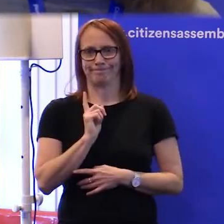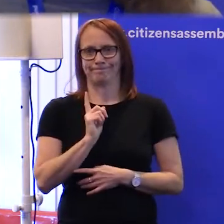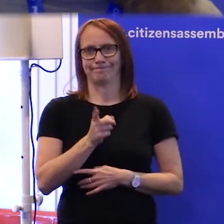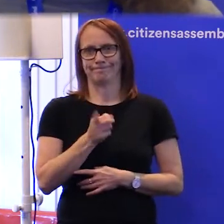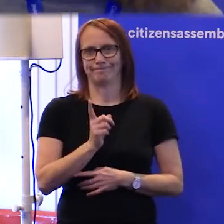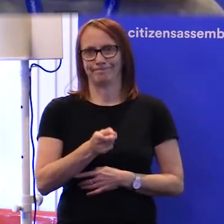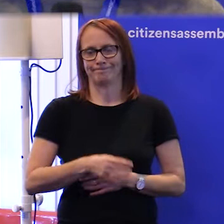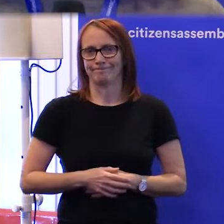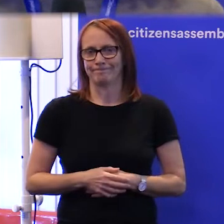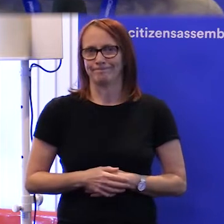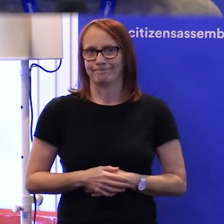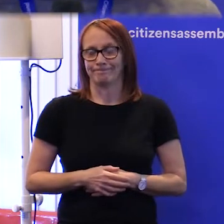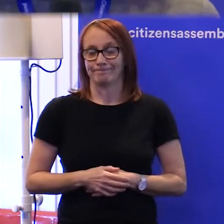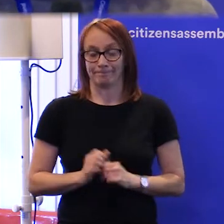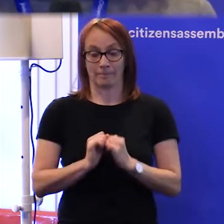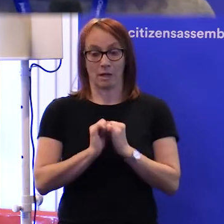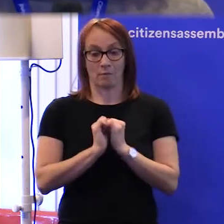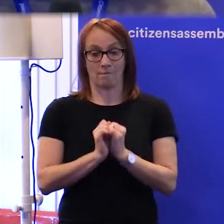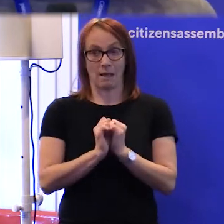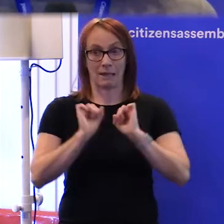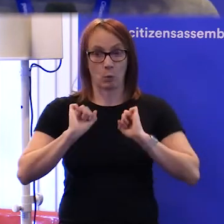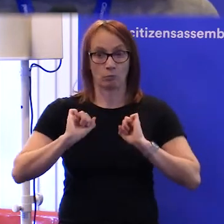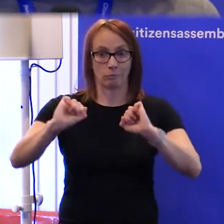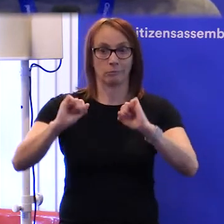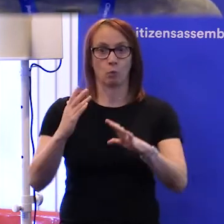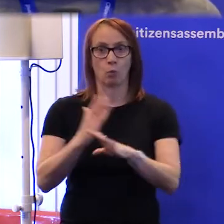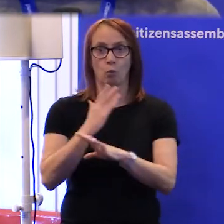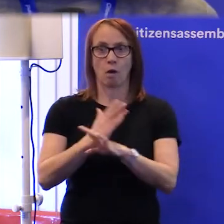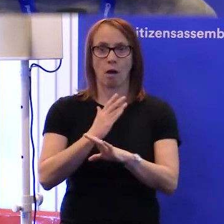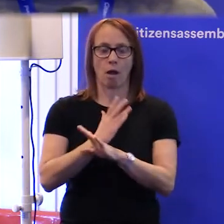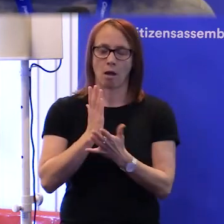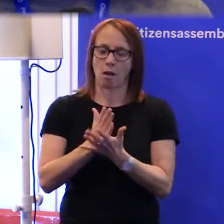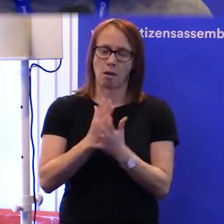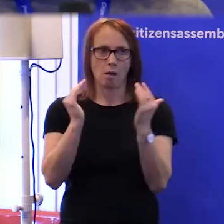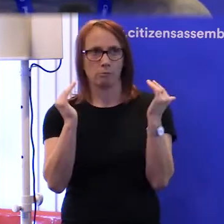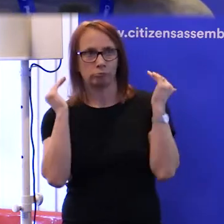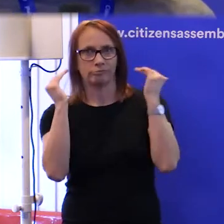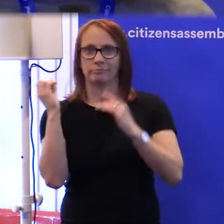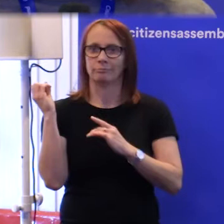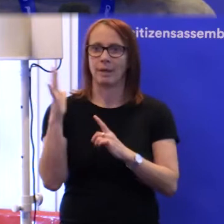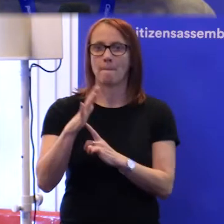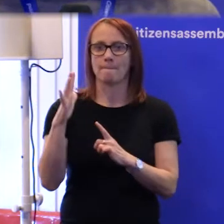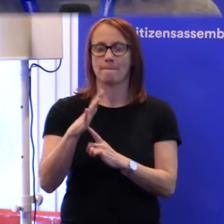us that we value the work of the Assembly with such high importance that